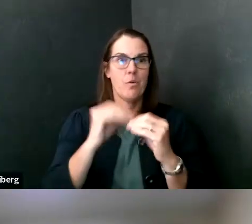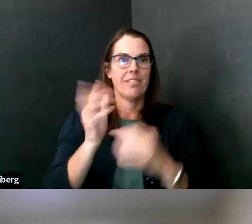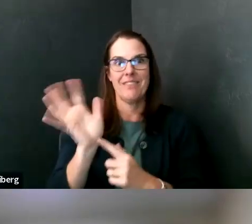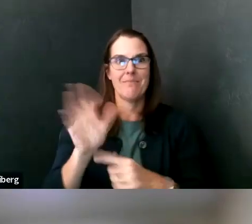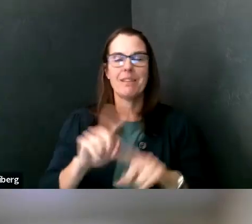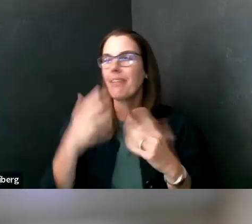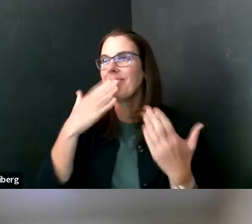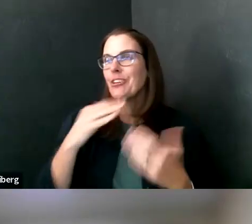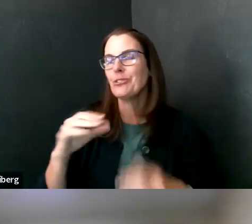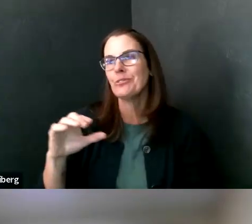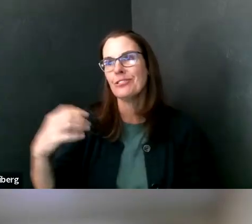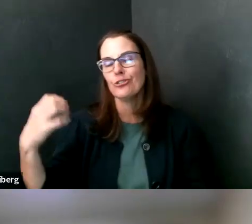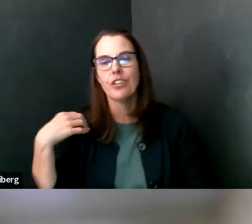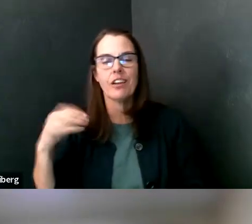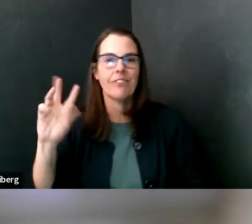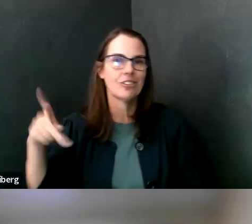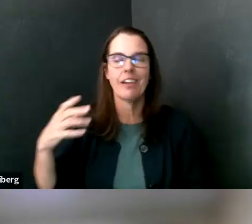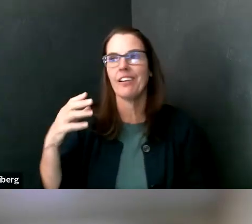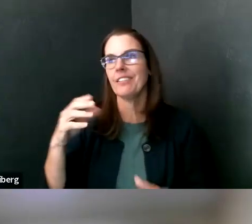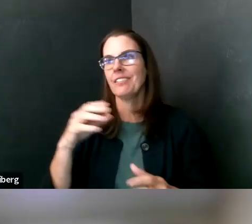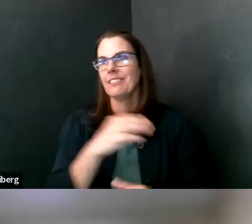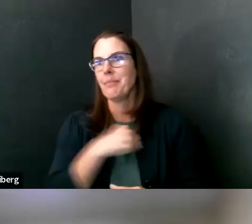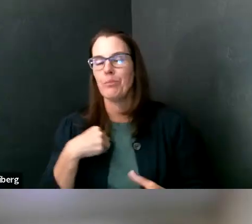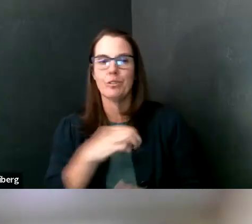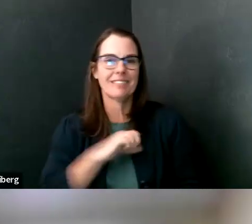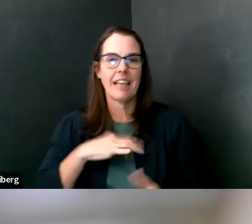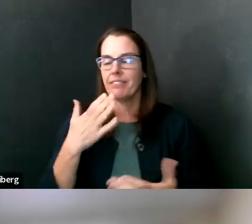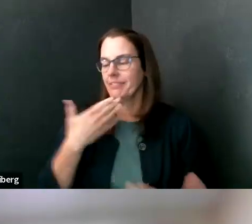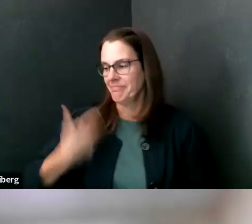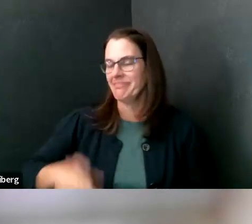to the vice chair, to the members and the staff. Uh my name is Terry Lee and I'm the vice president